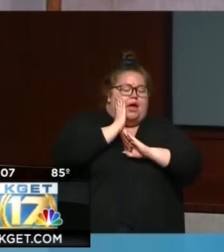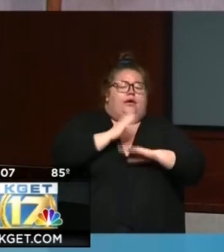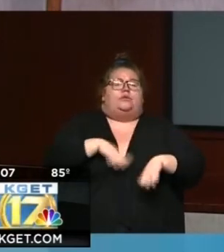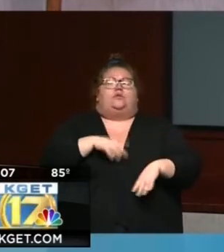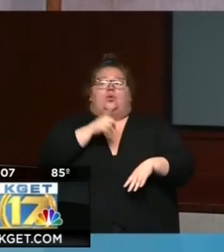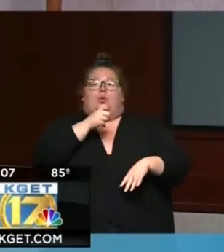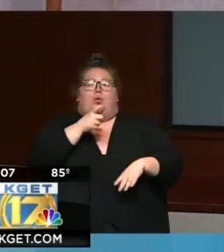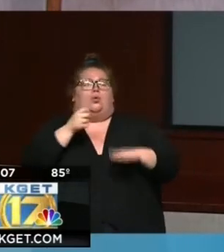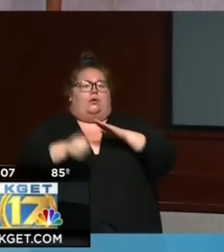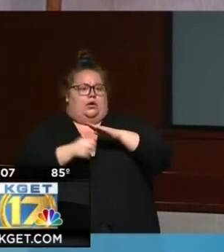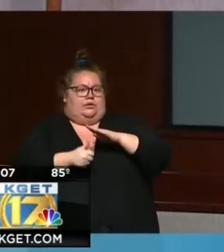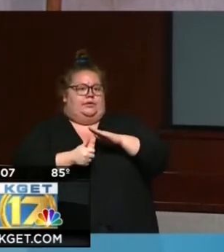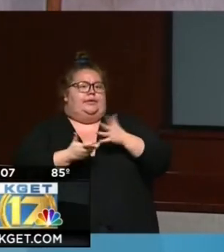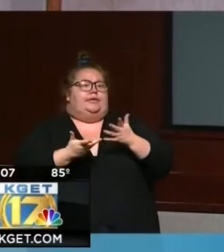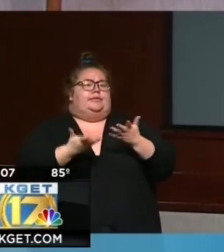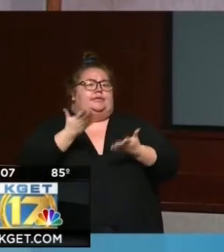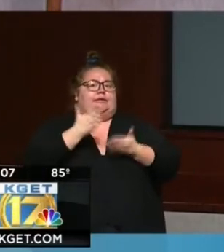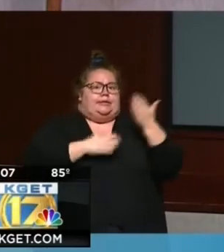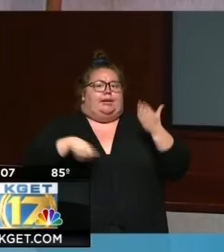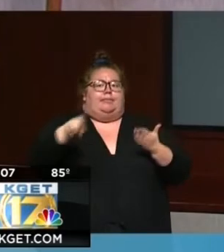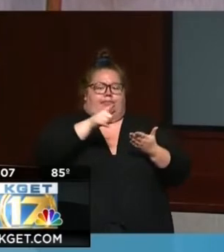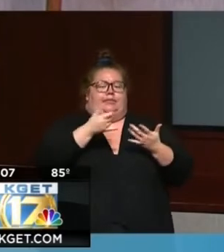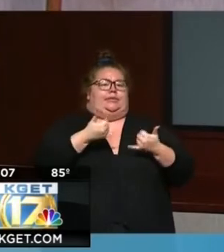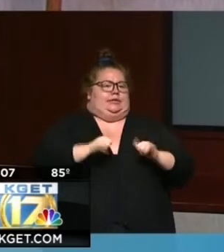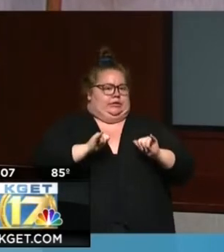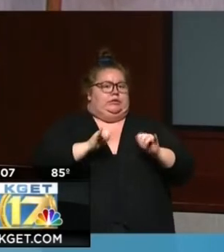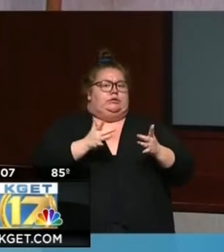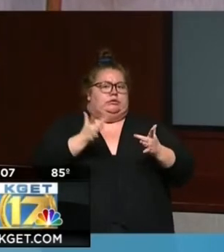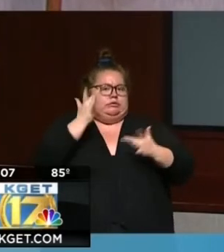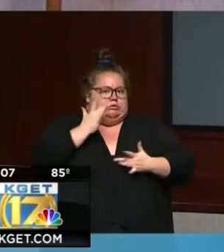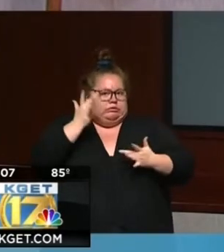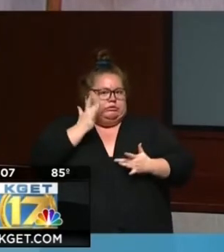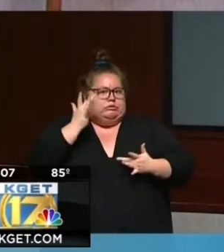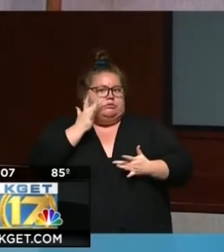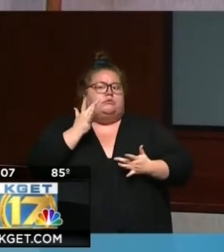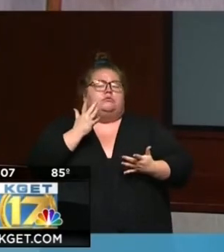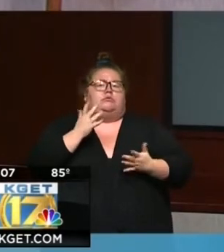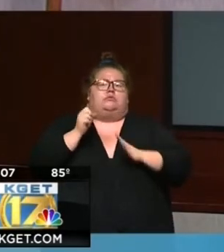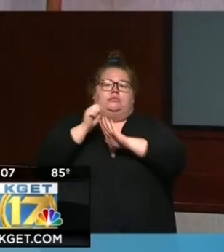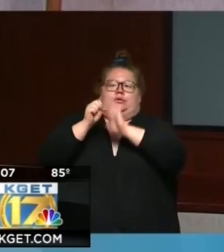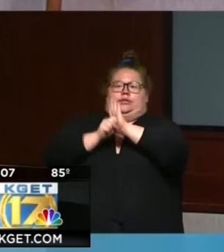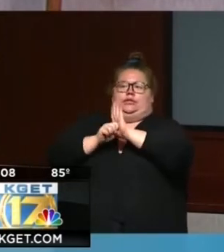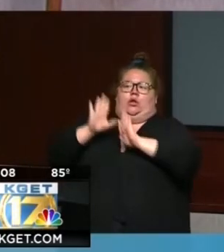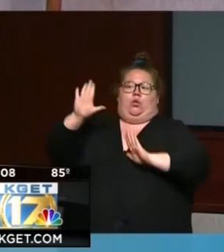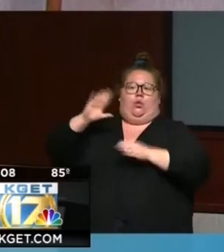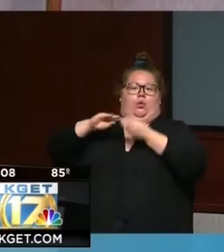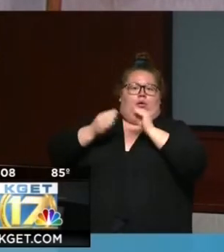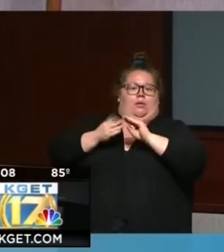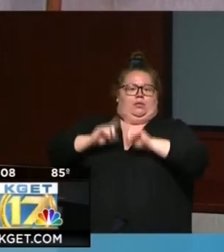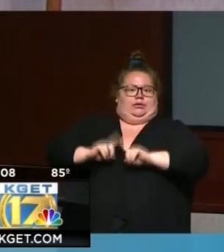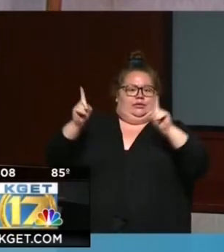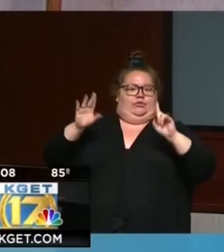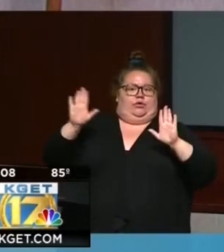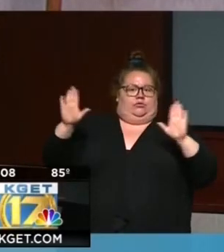THOSE TWO ARE NOT NECESSARILY THE SAME THING, BUT LOOKING FROM A PUBLIC HEALTH FREQUENT OF PEOPLE POTENTIALLY